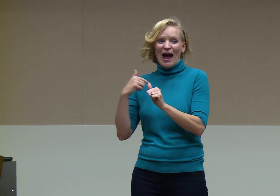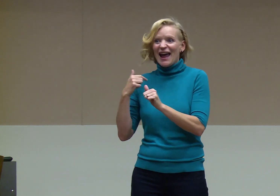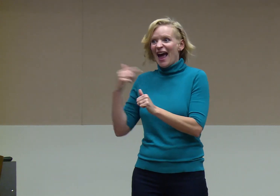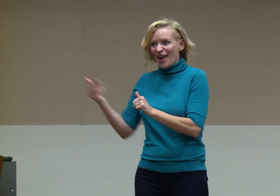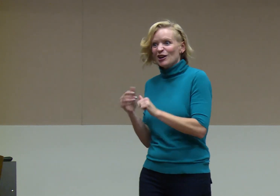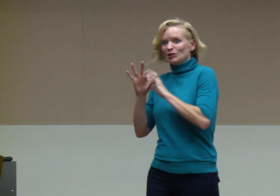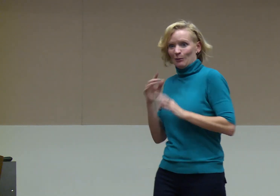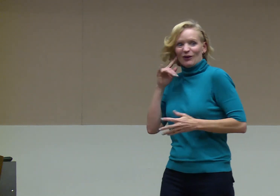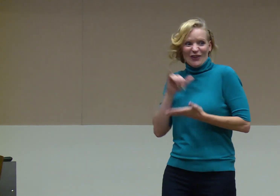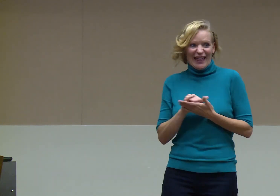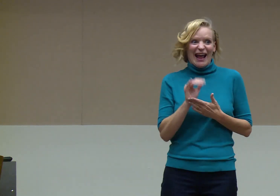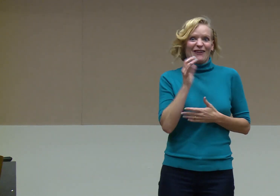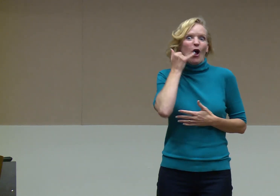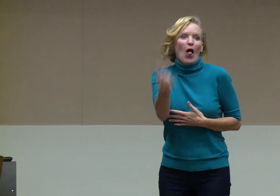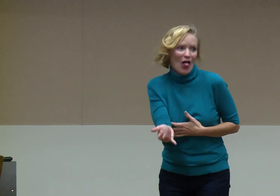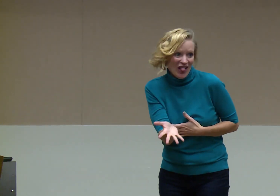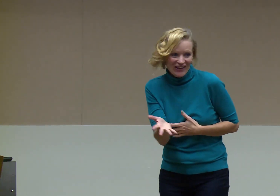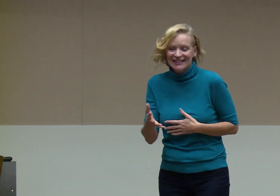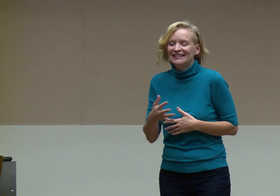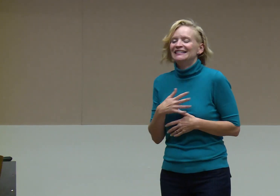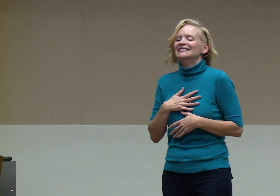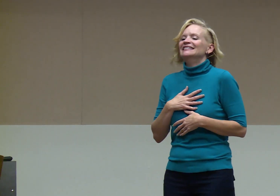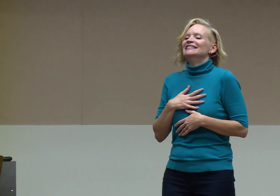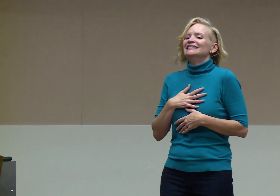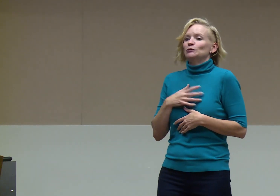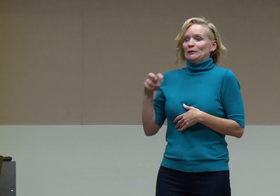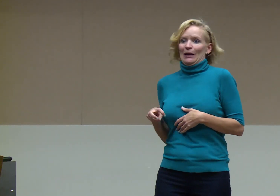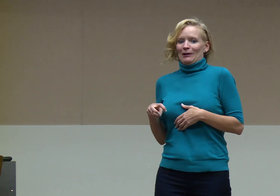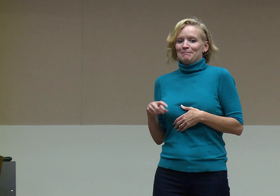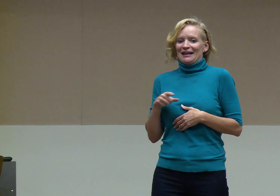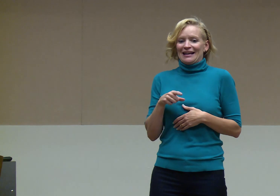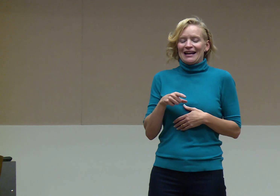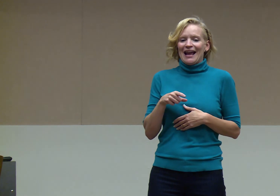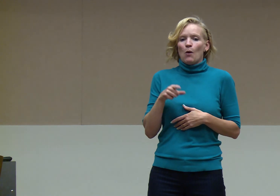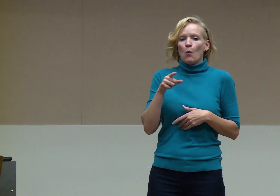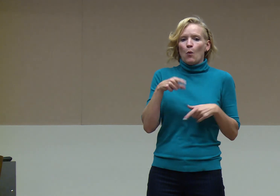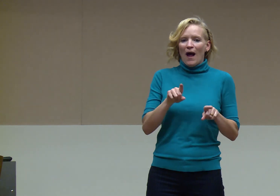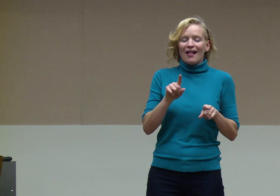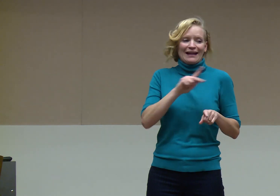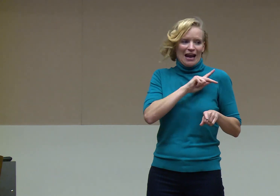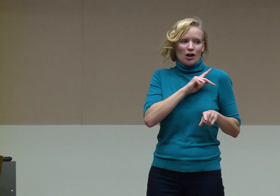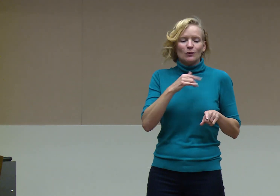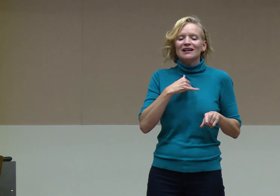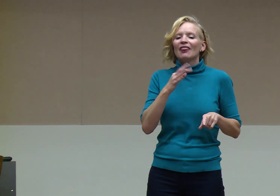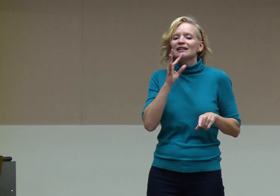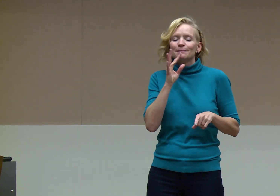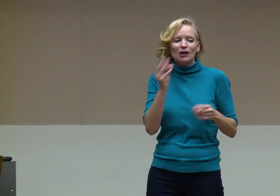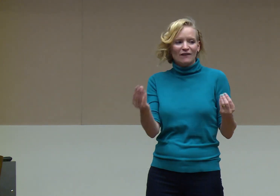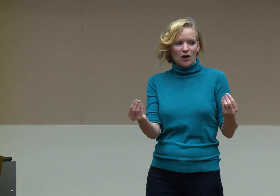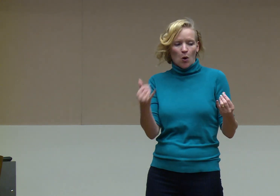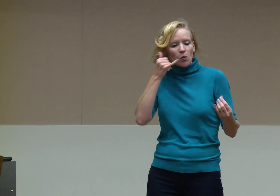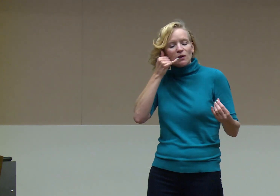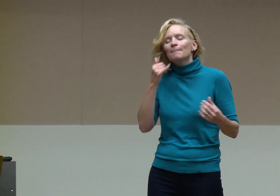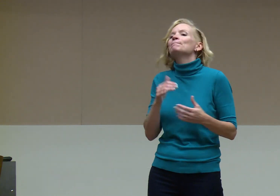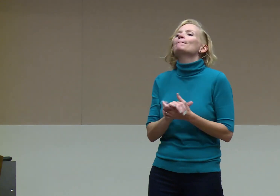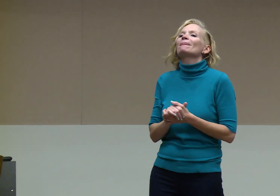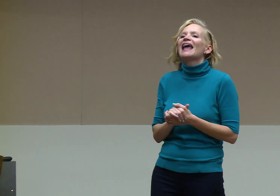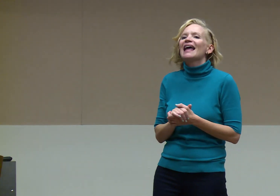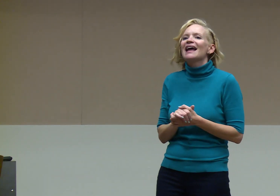well, I had hired an interpreter specifically for this call. So they sat with me while Karen was on the speaker phone.